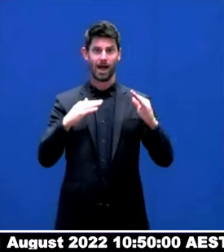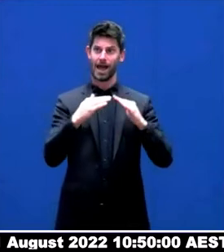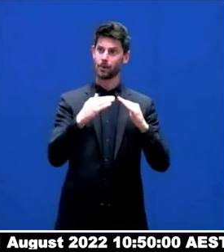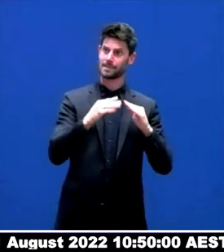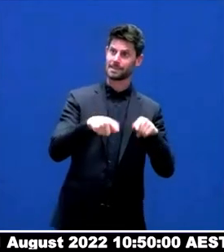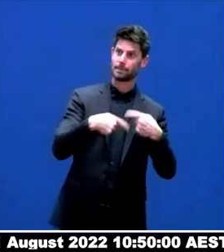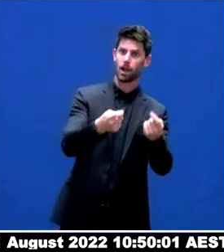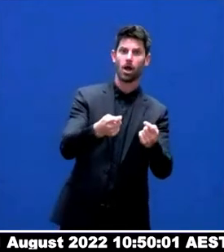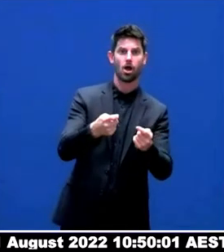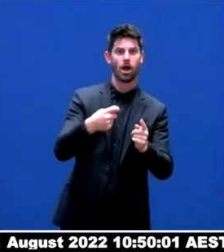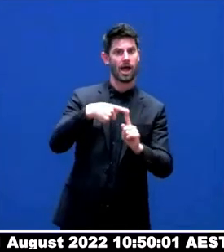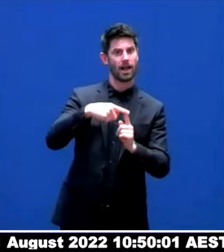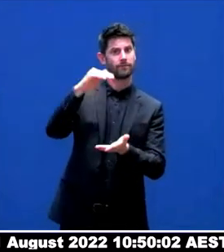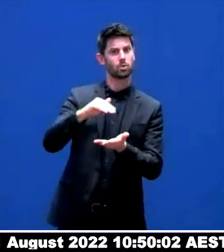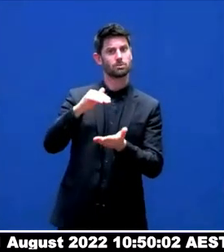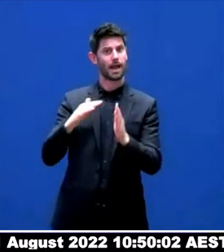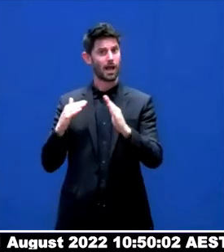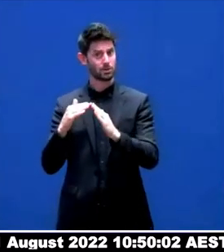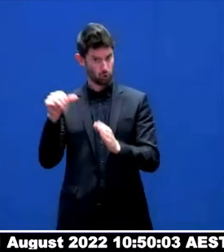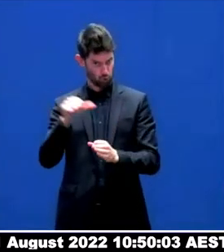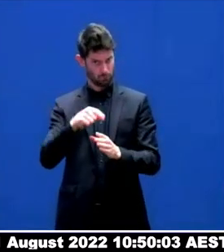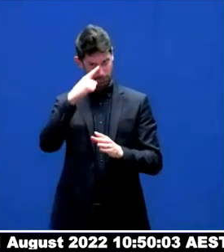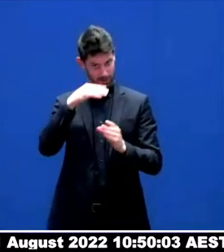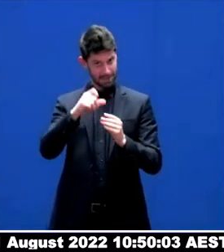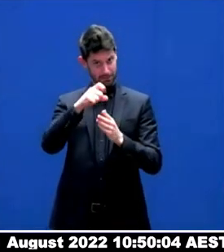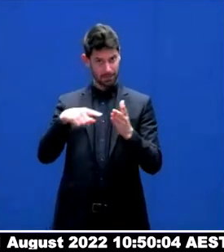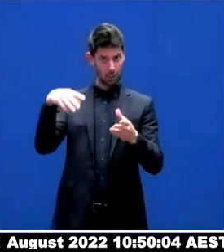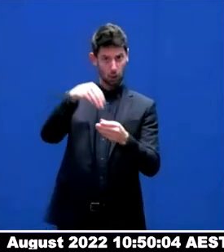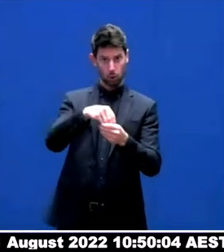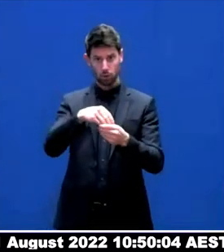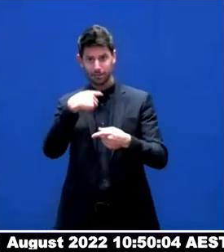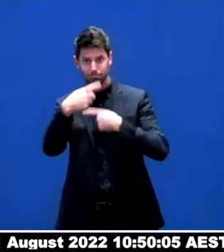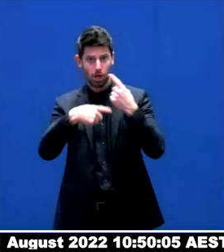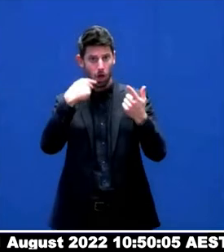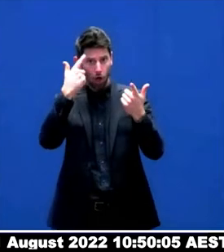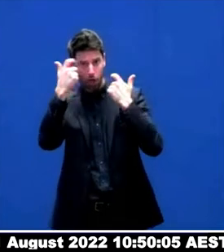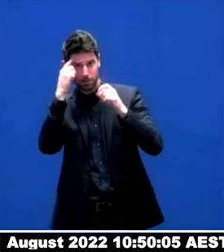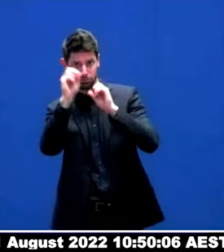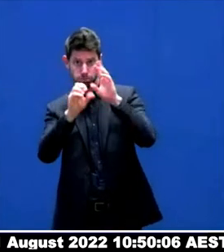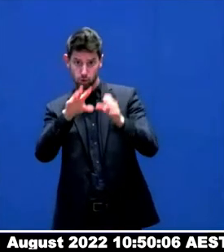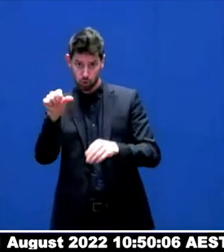Certainly their views and issues should absolutely be front of mind for